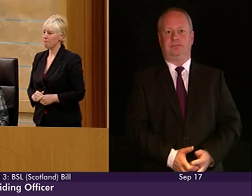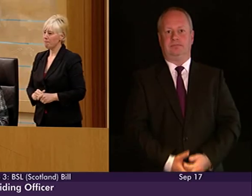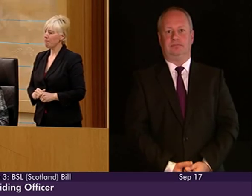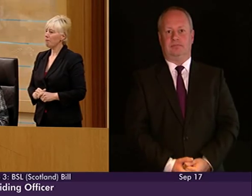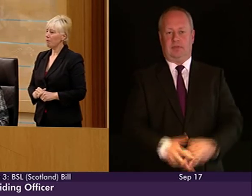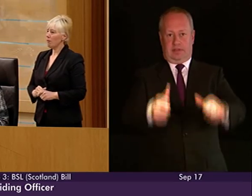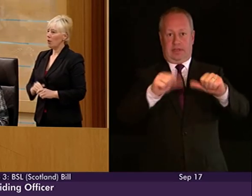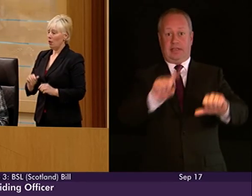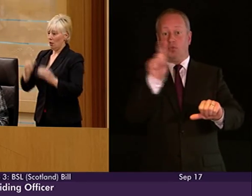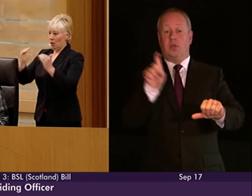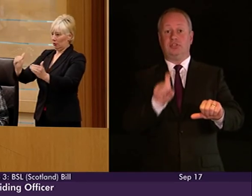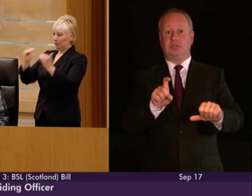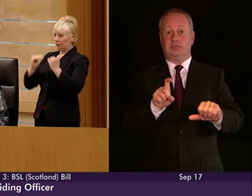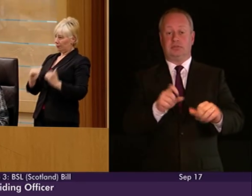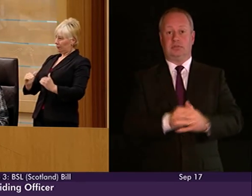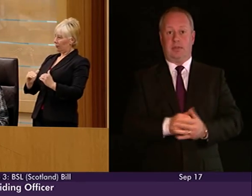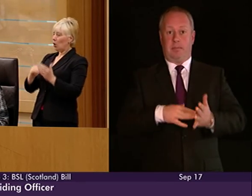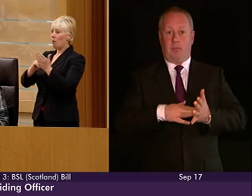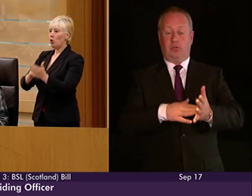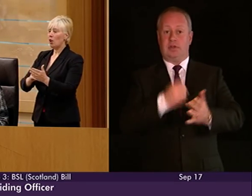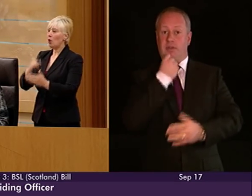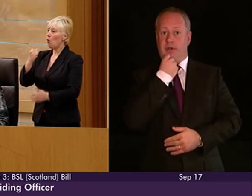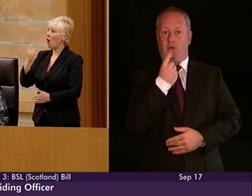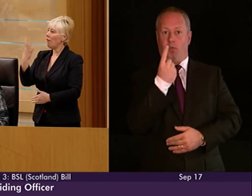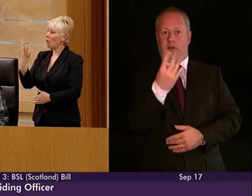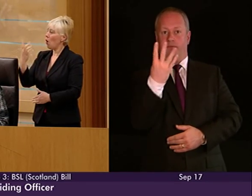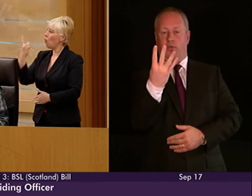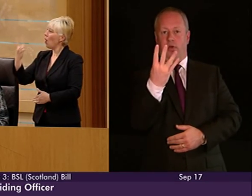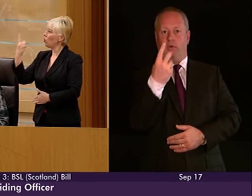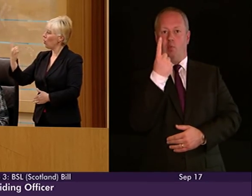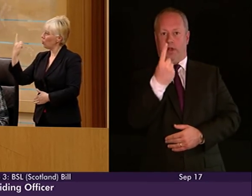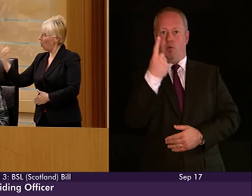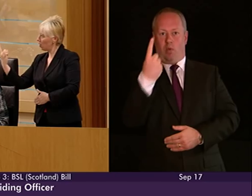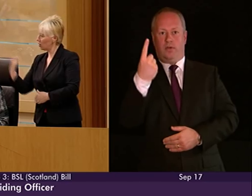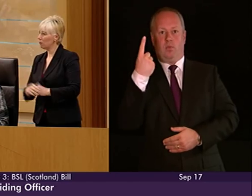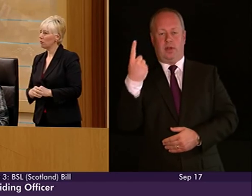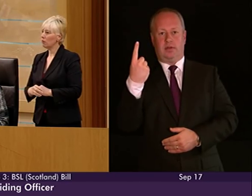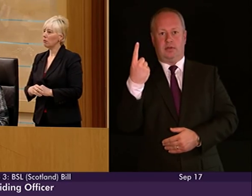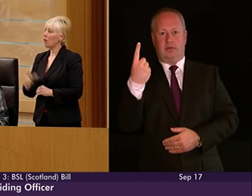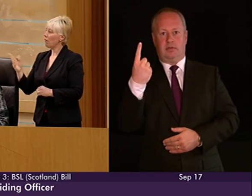The Presiding Officer: The final question is, that motion S4M-14111, in the name of